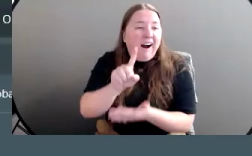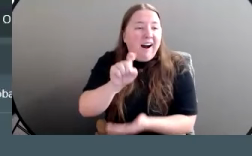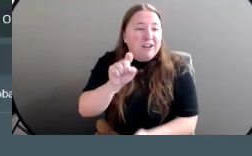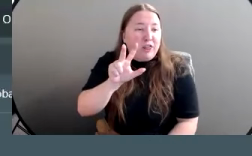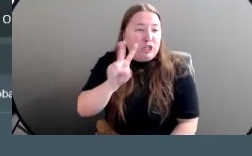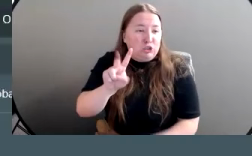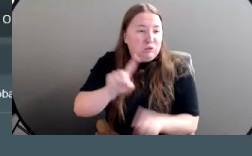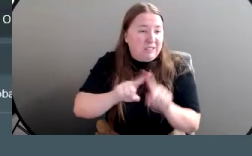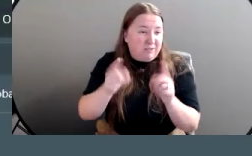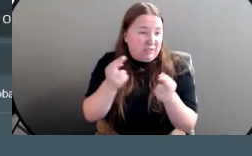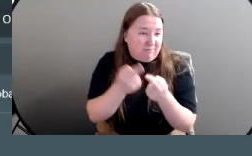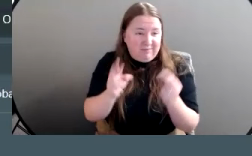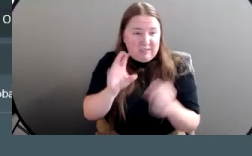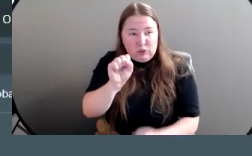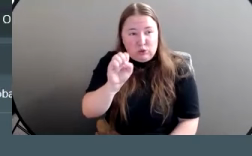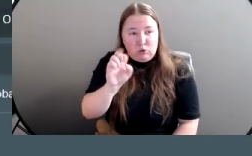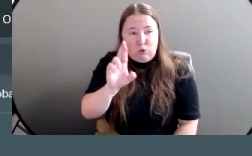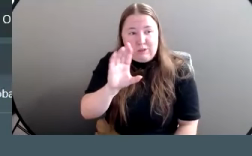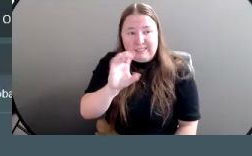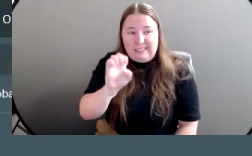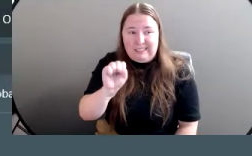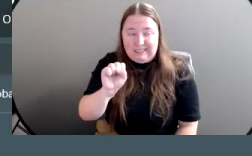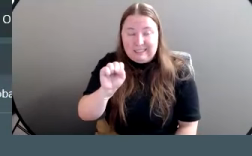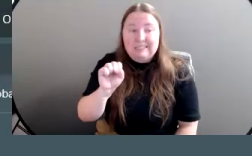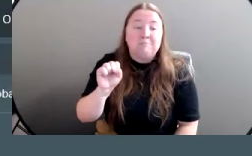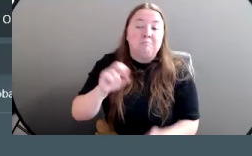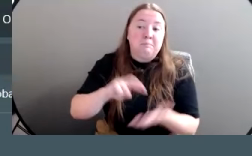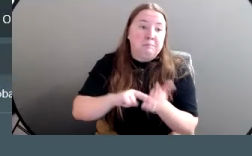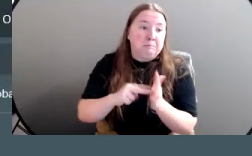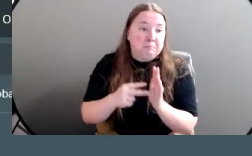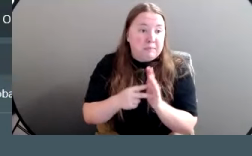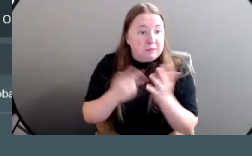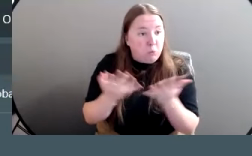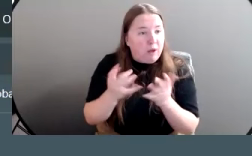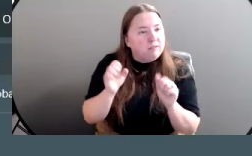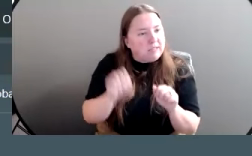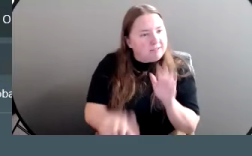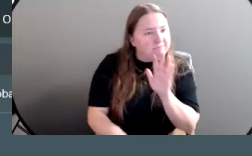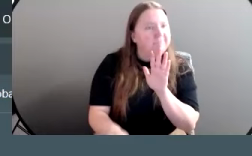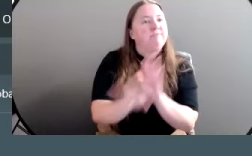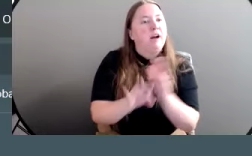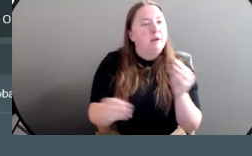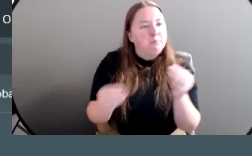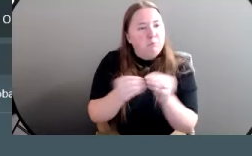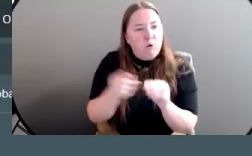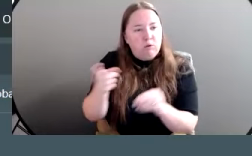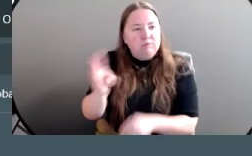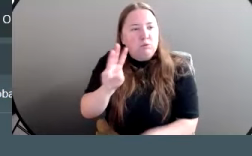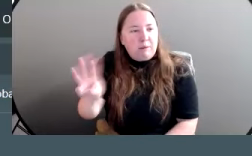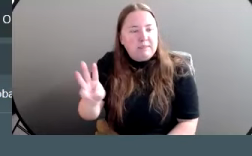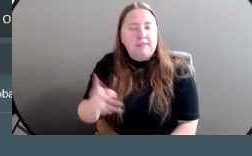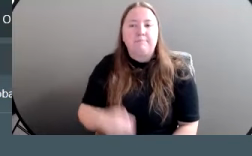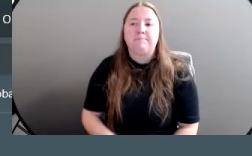Which just means you can discover more here. It might also be things that you've discovered